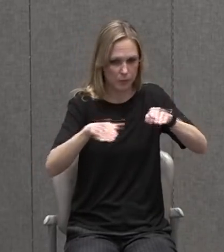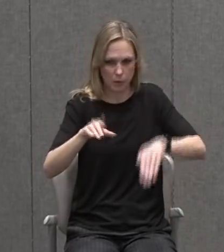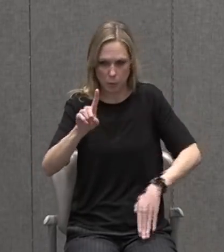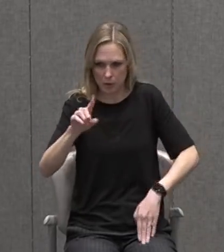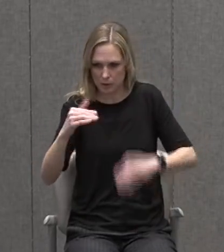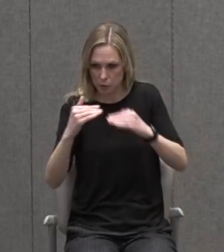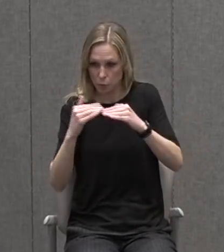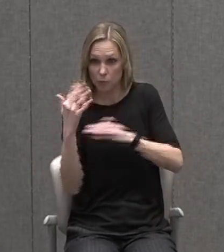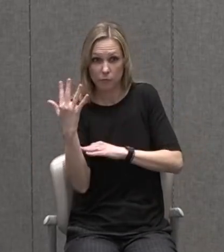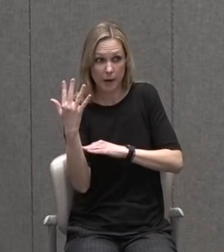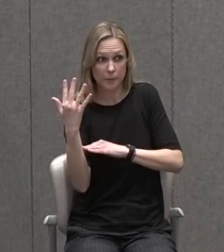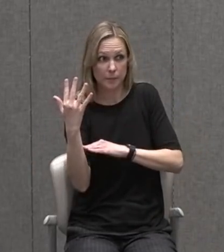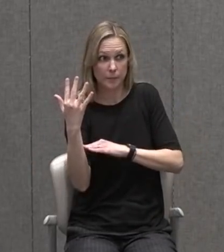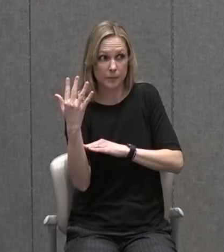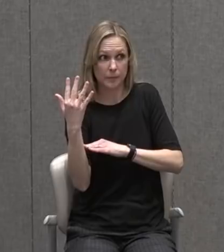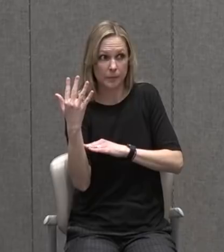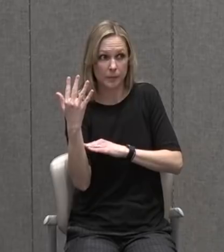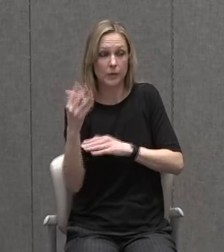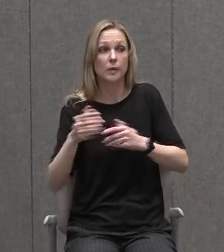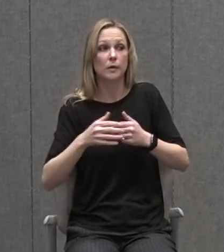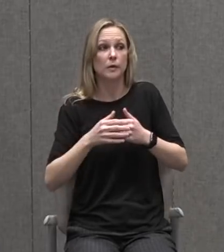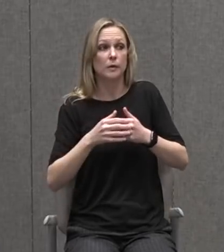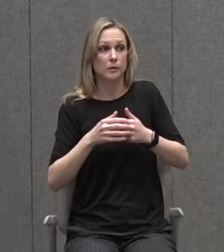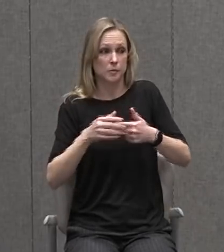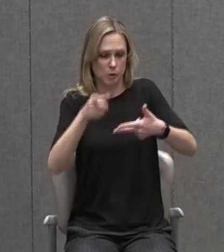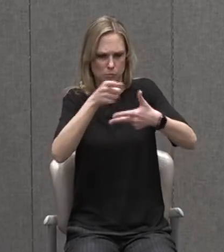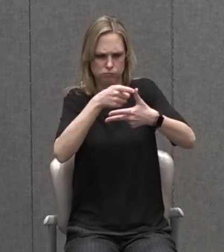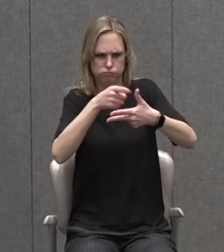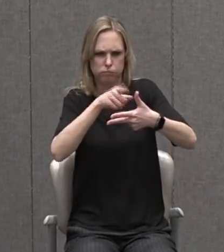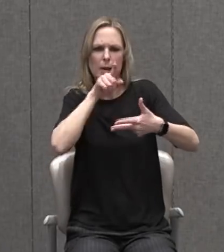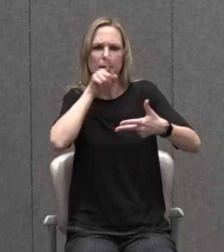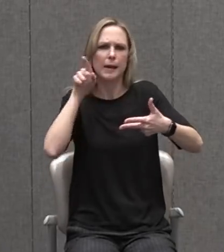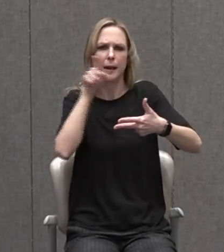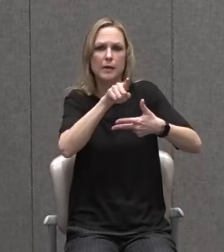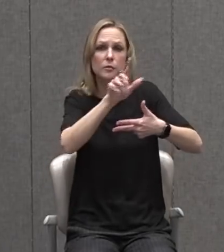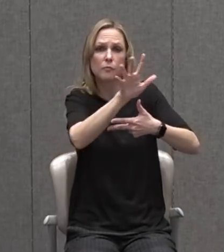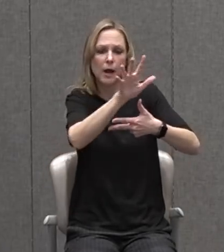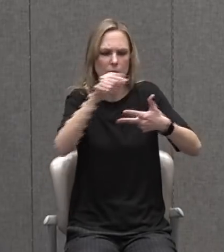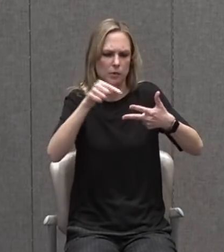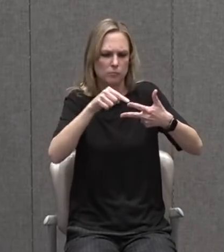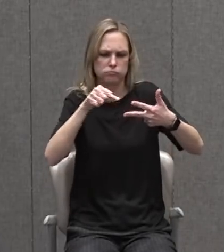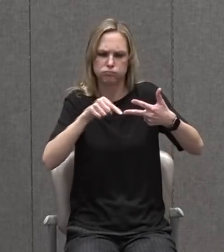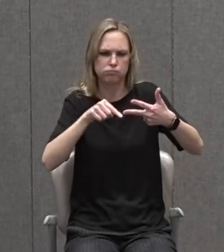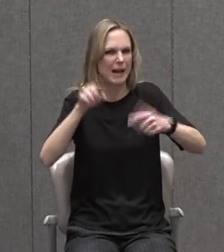So if I have an answer of five here, I can't have an answer of five here or five here.